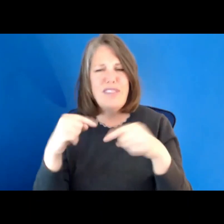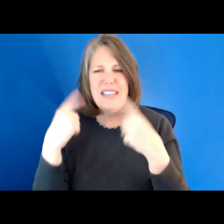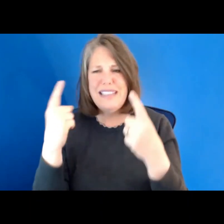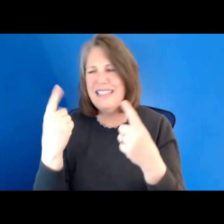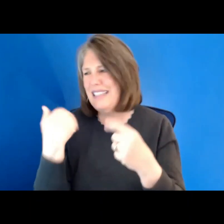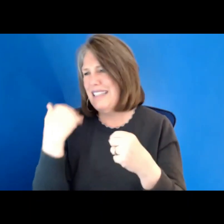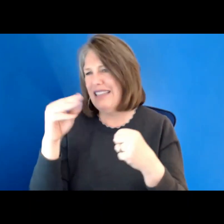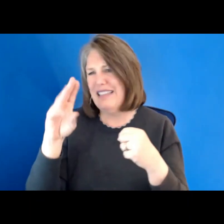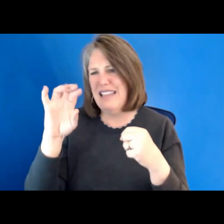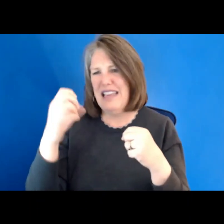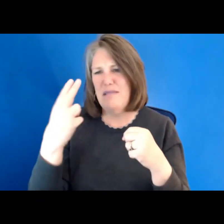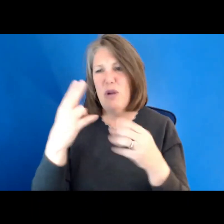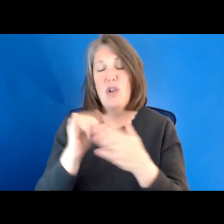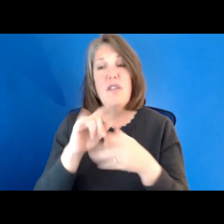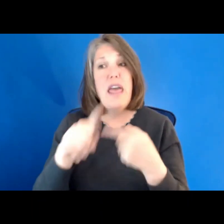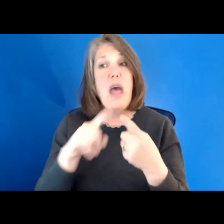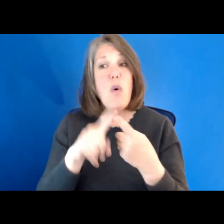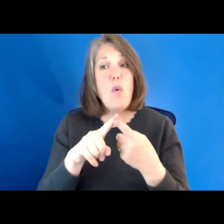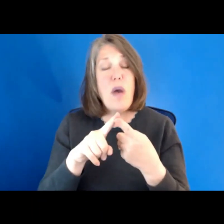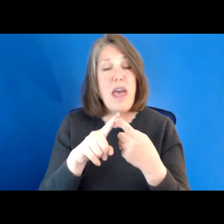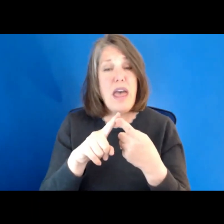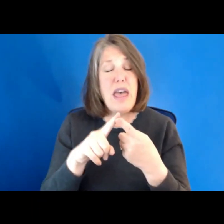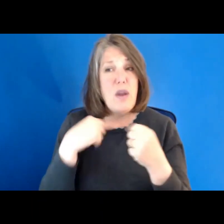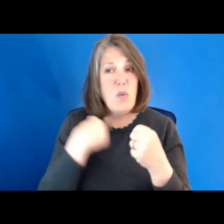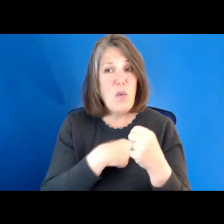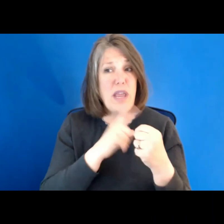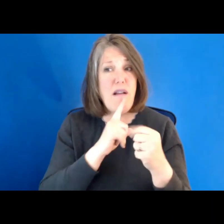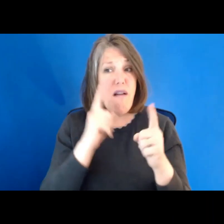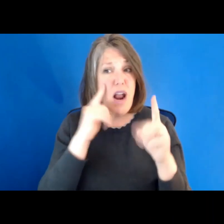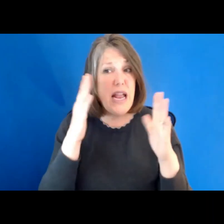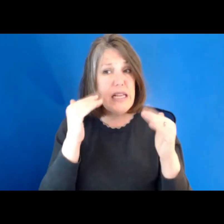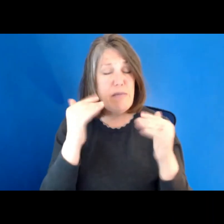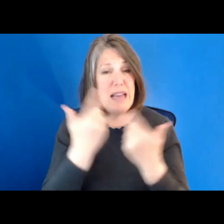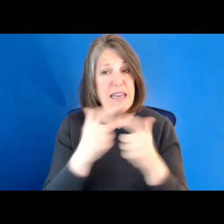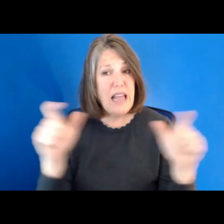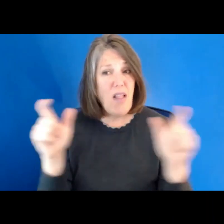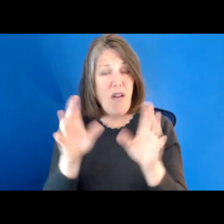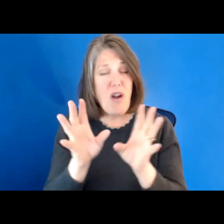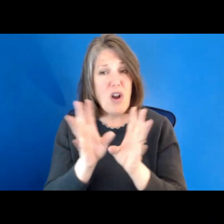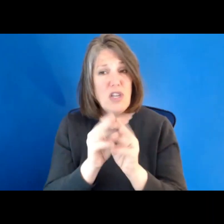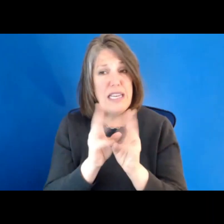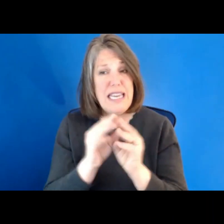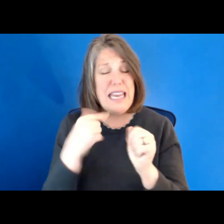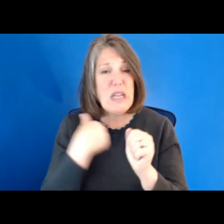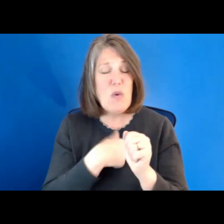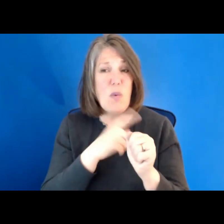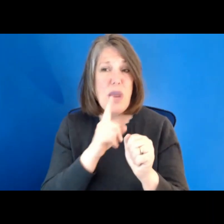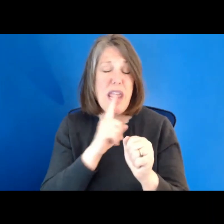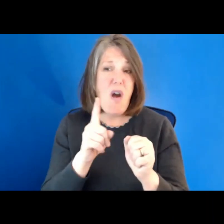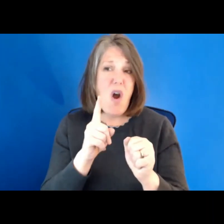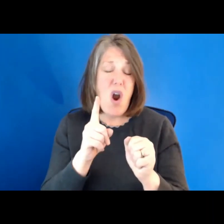17:45:35 When we are expecting a large attendance, we are planning that each of those sessions